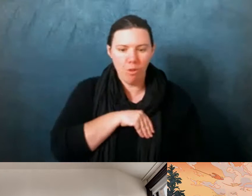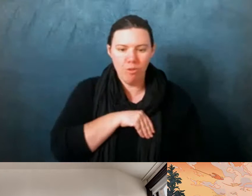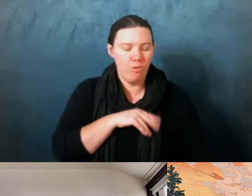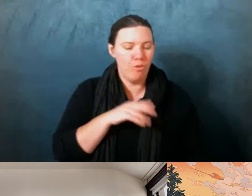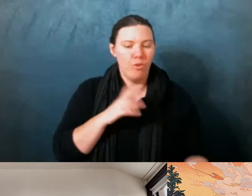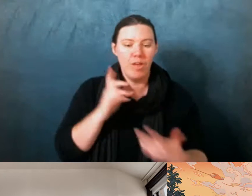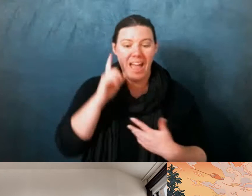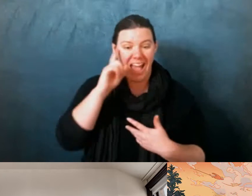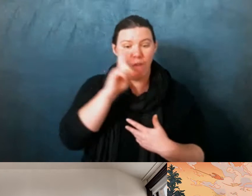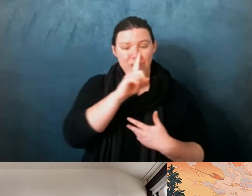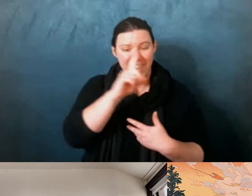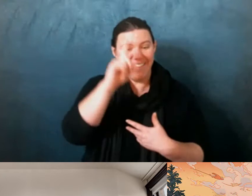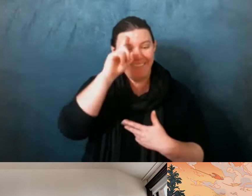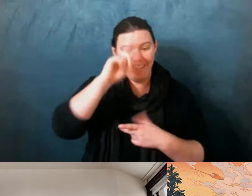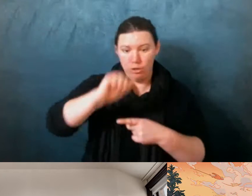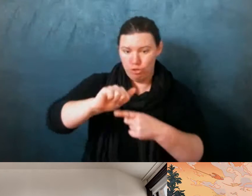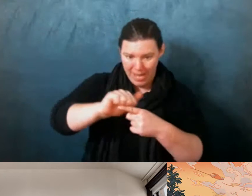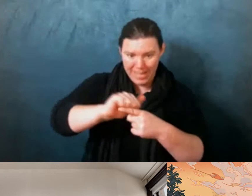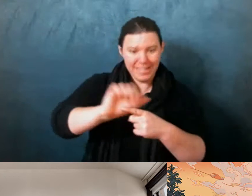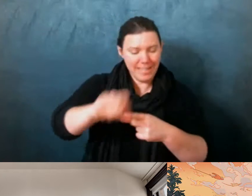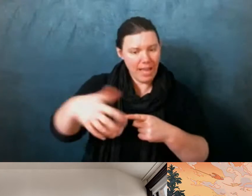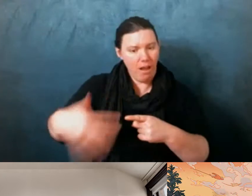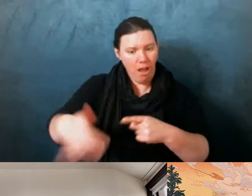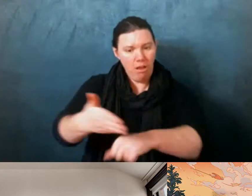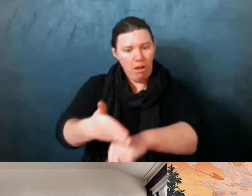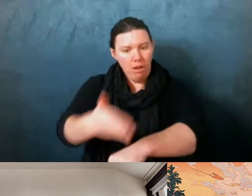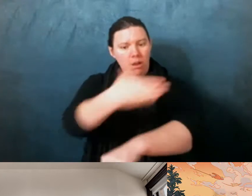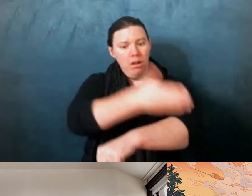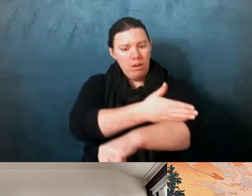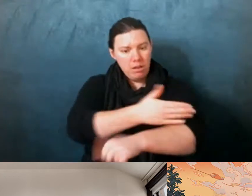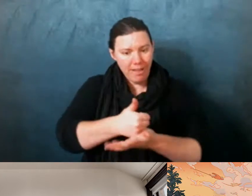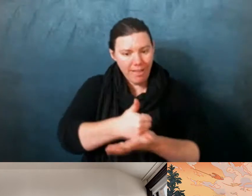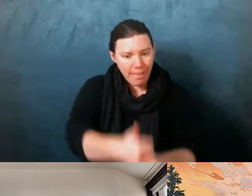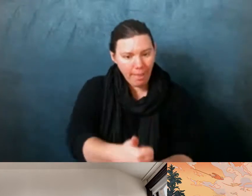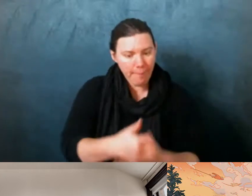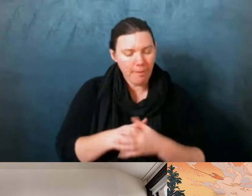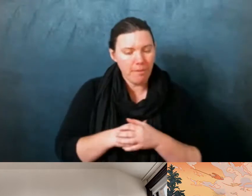There are trainers out there who are working with healthcare providers.